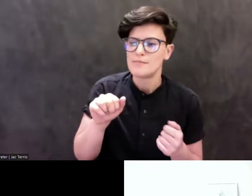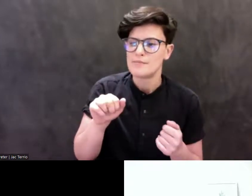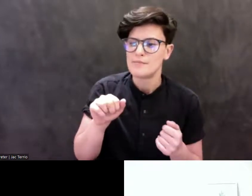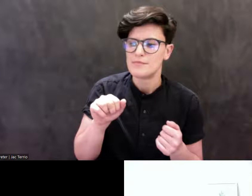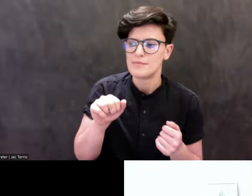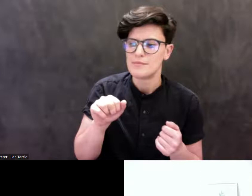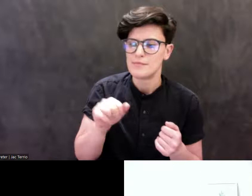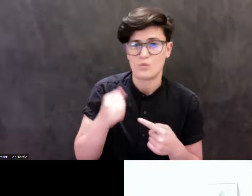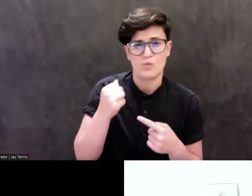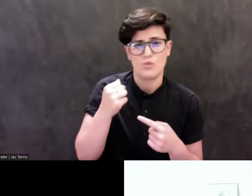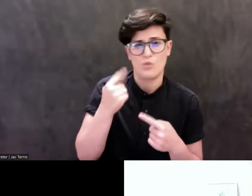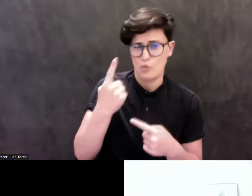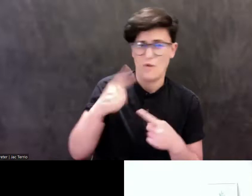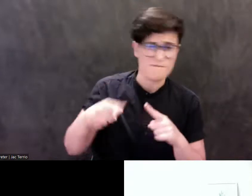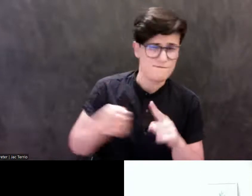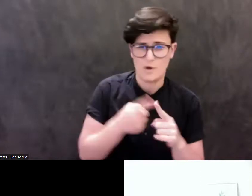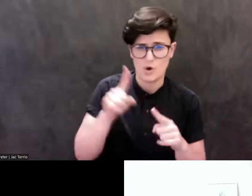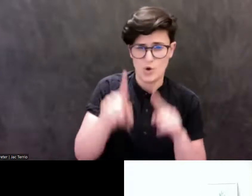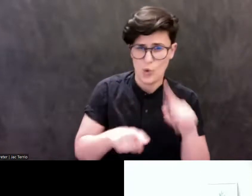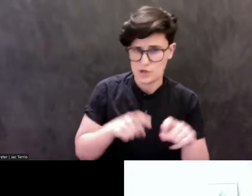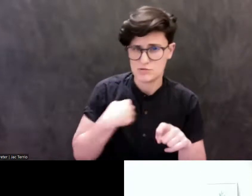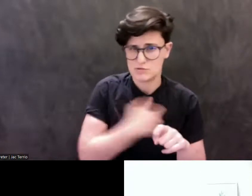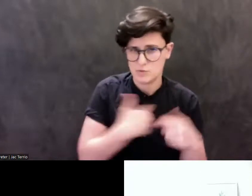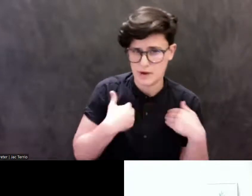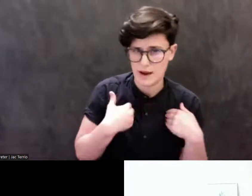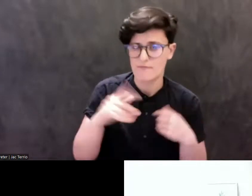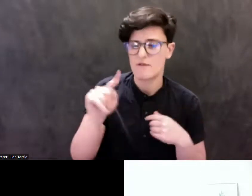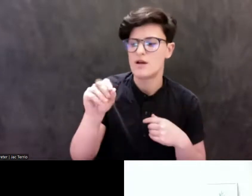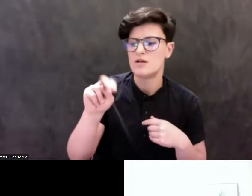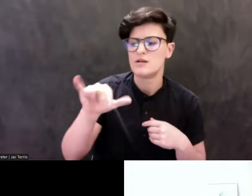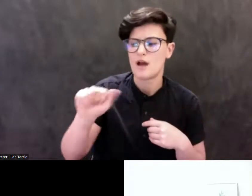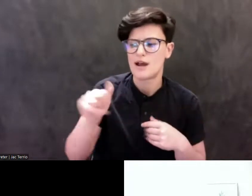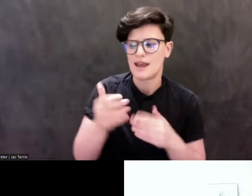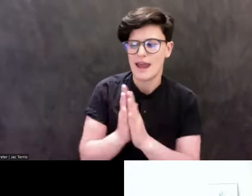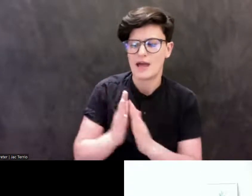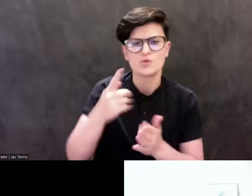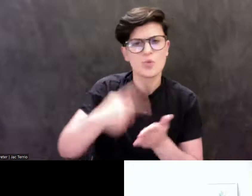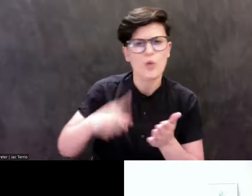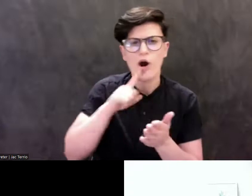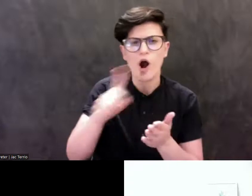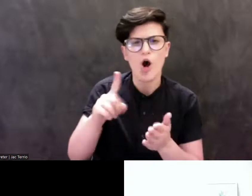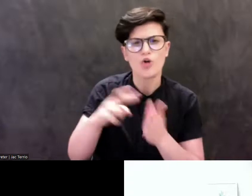One of the first questions we got. What are the rules around emotional support animals.